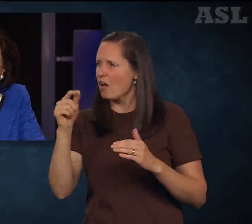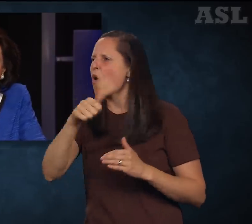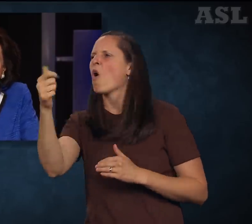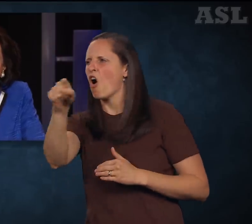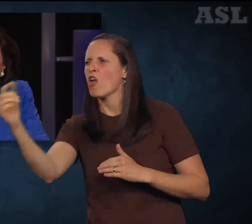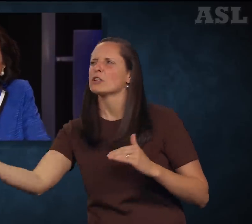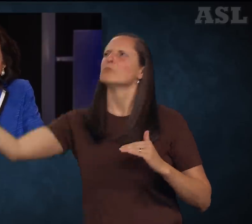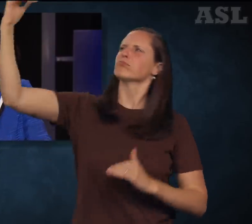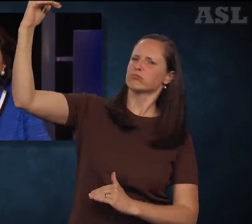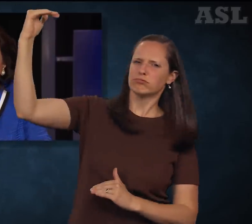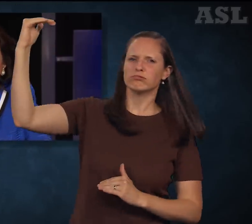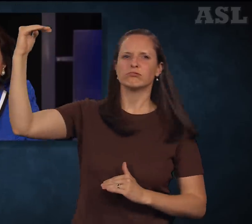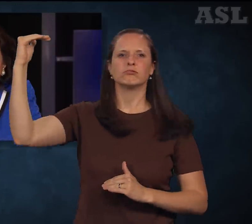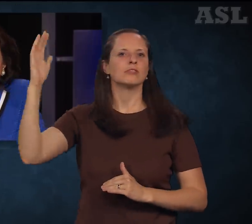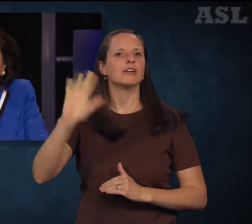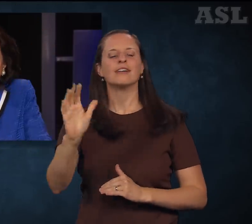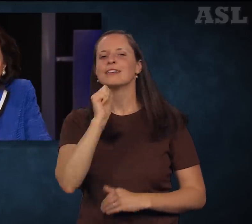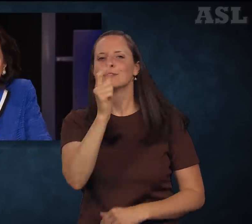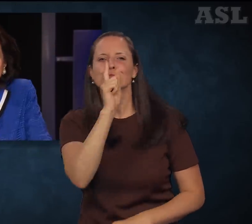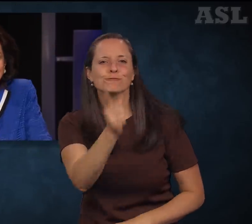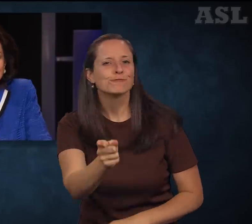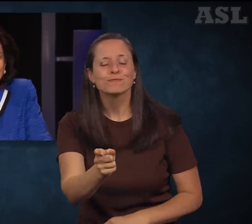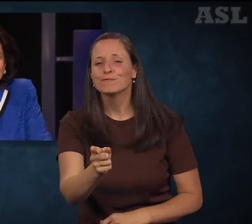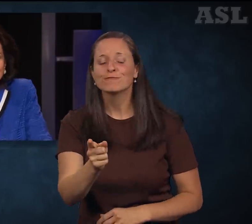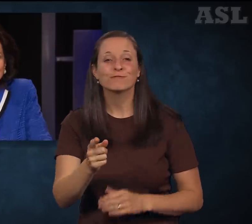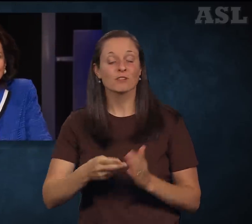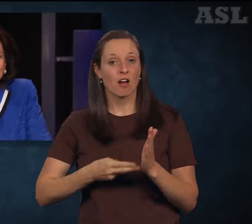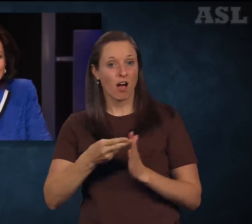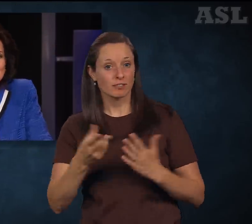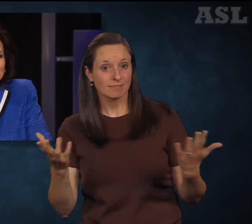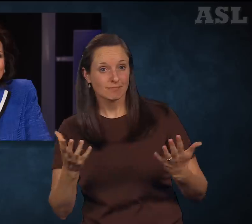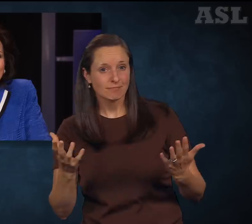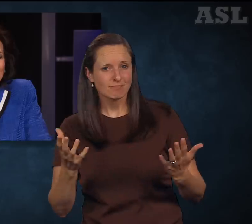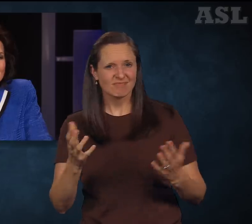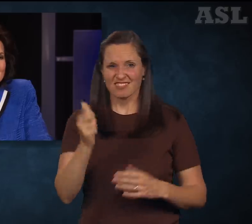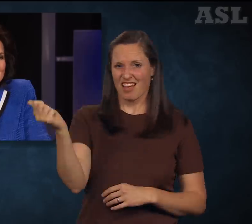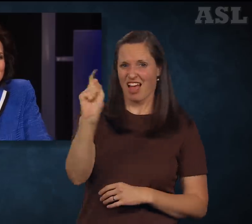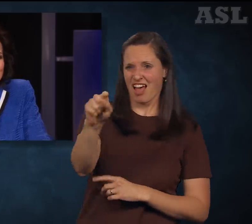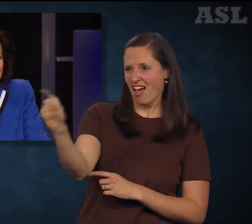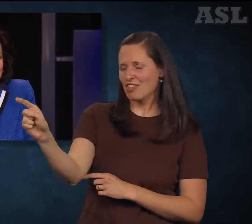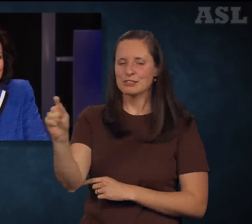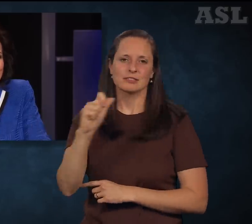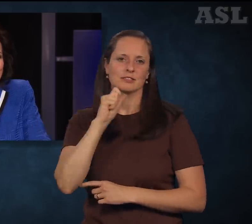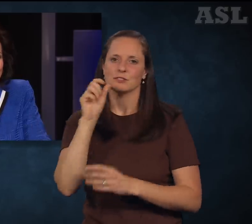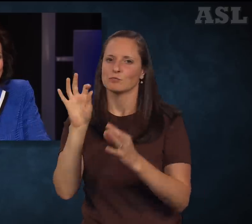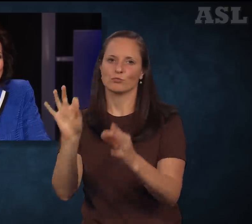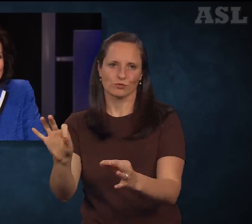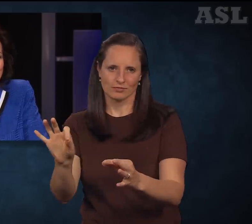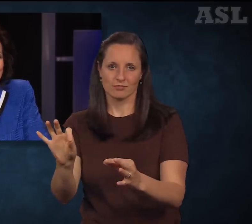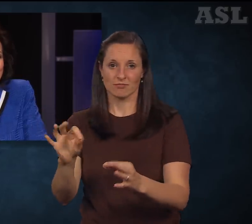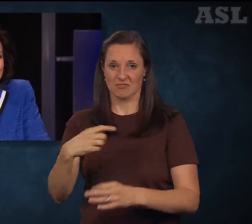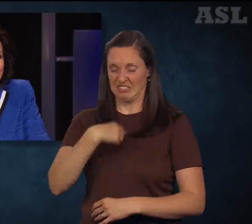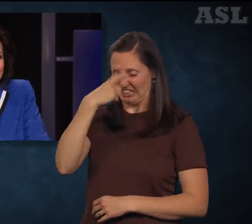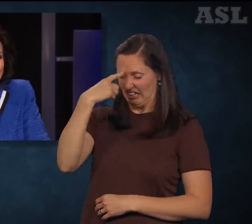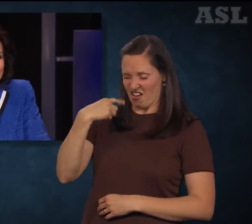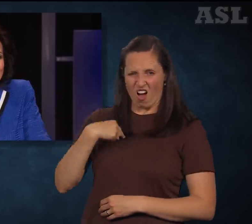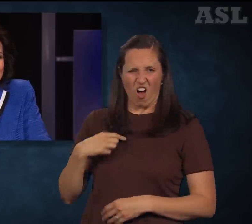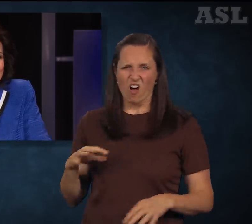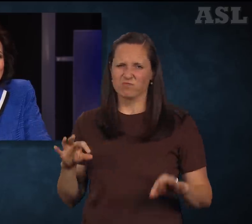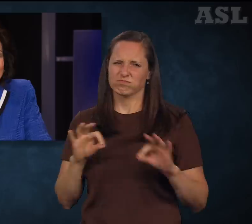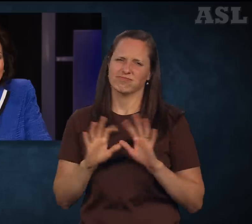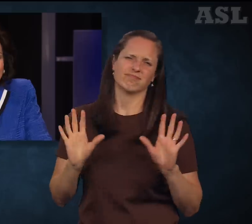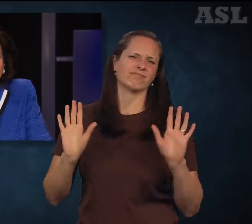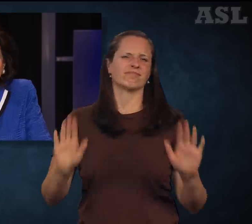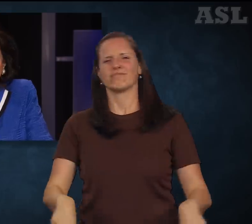IT'S TIME TO PUT AWAY THOSE